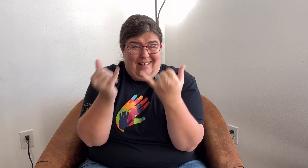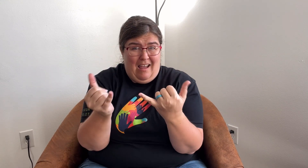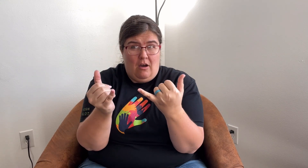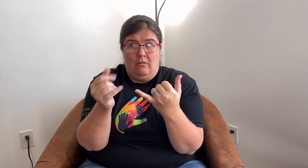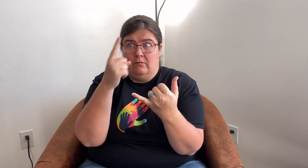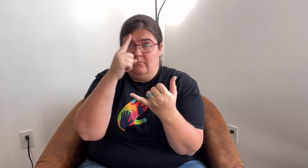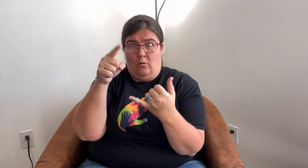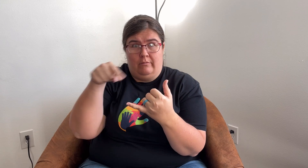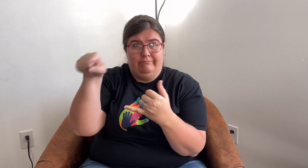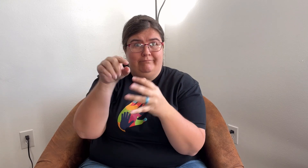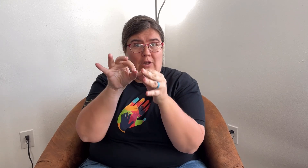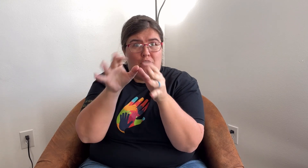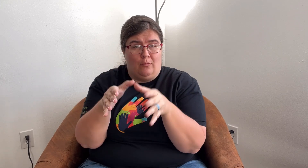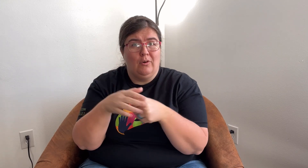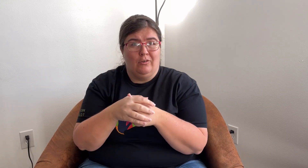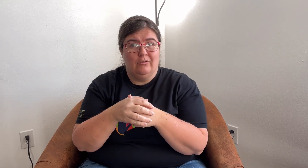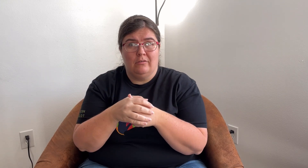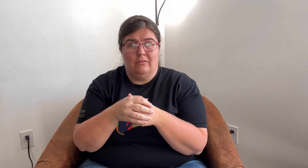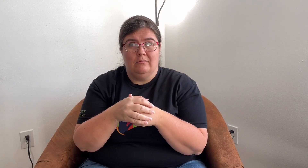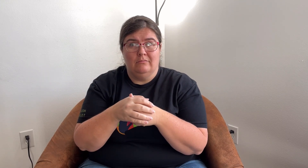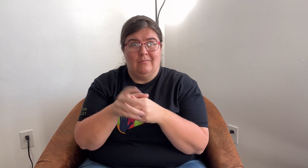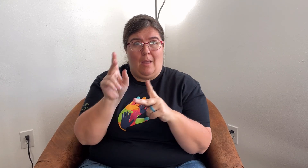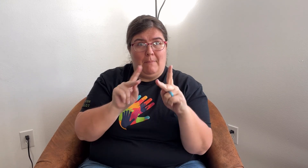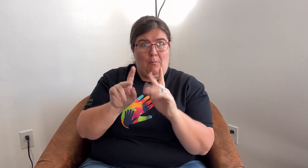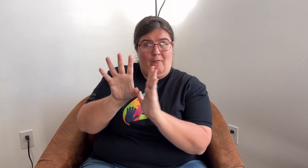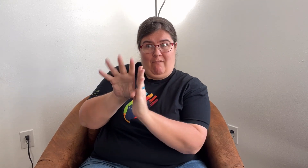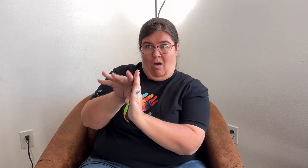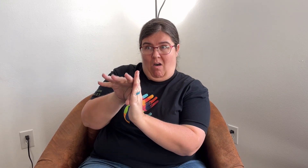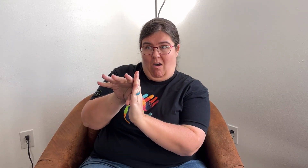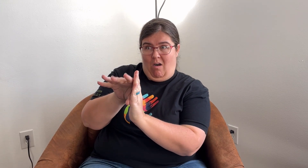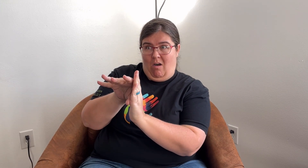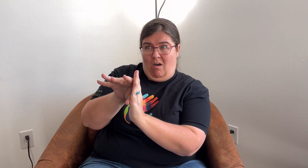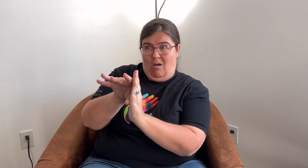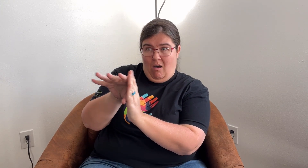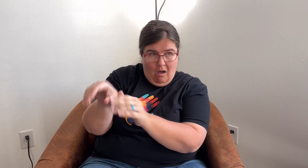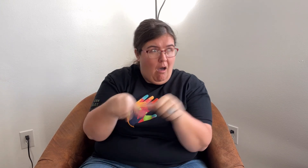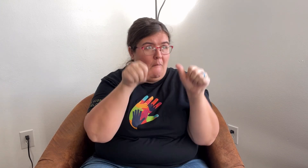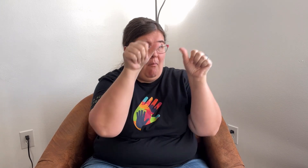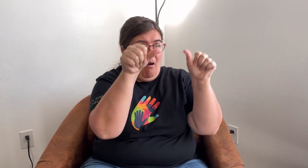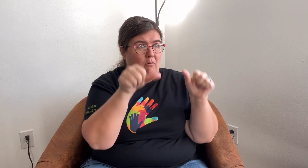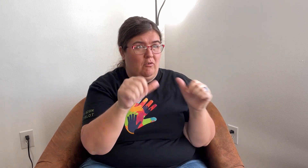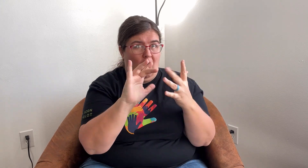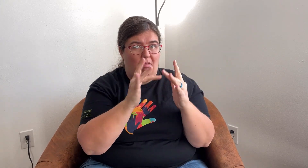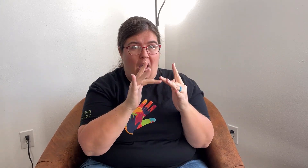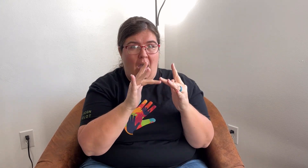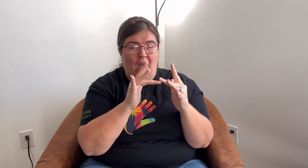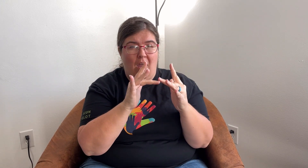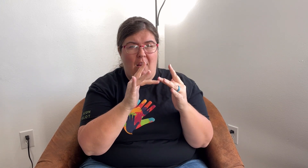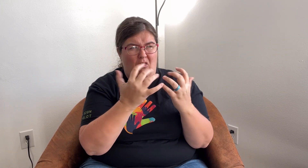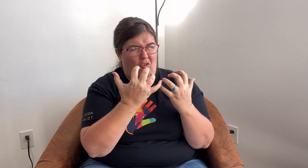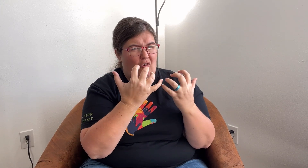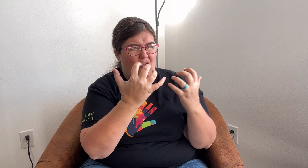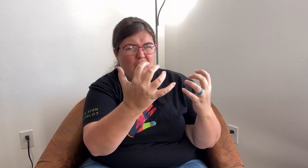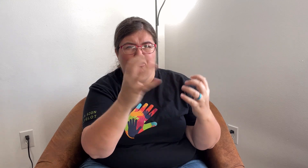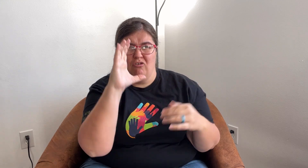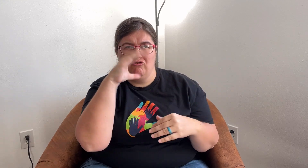And now, for interpreters, people will film them, post the videos online and